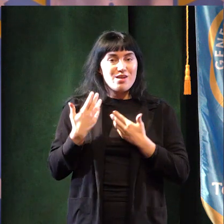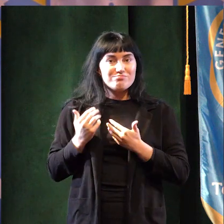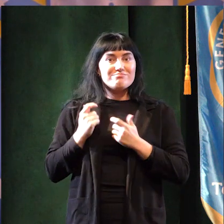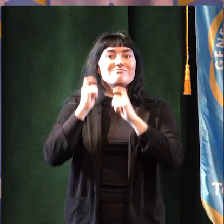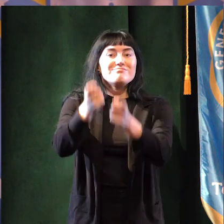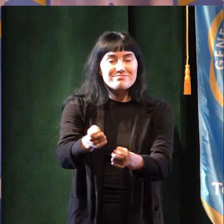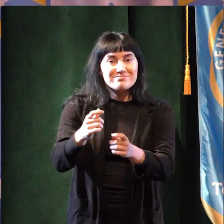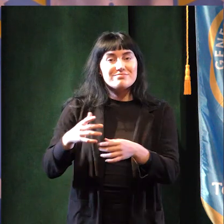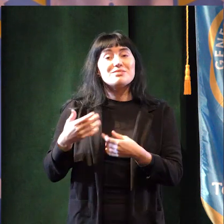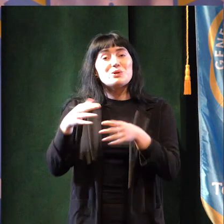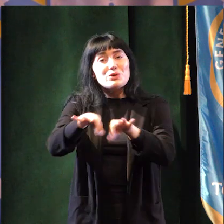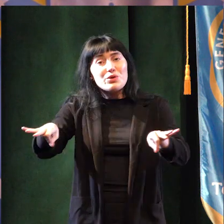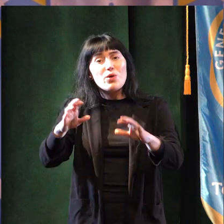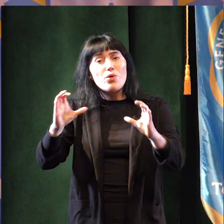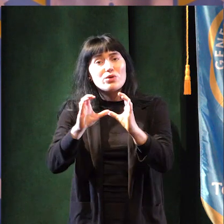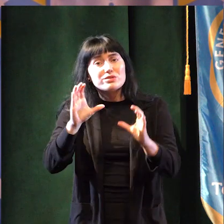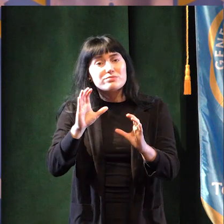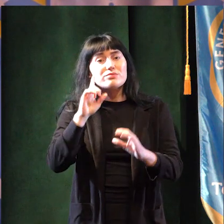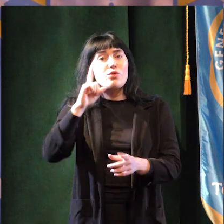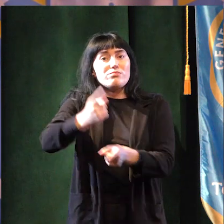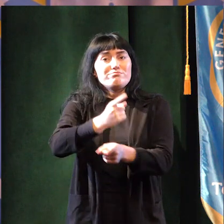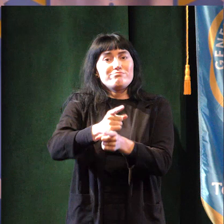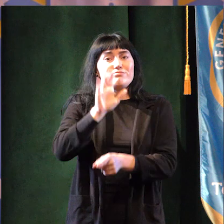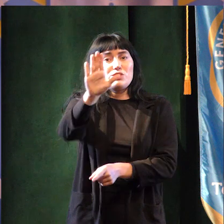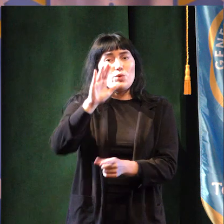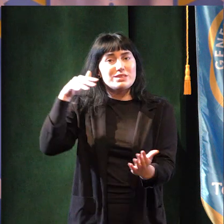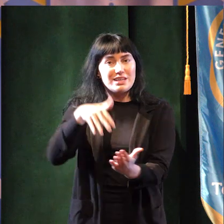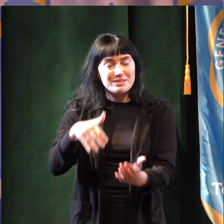confer upon you the degree or certificate appropriate to your course